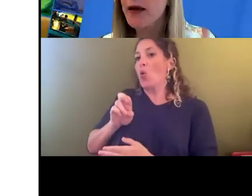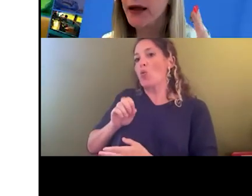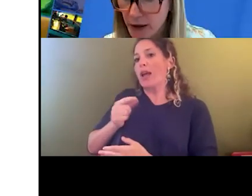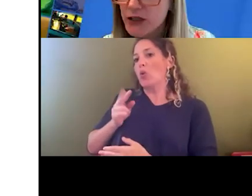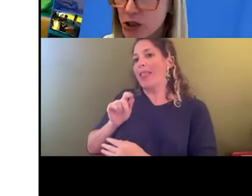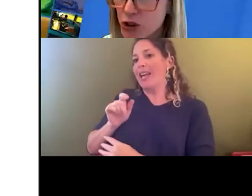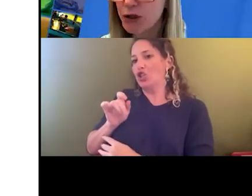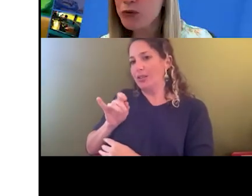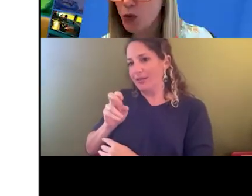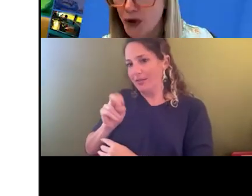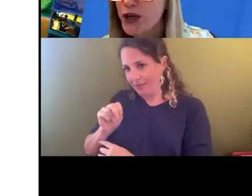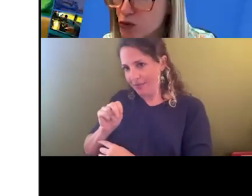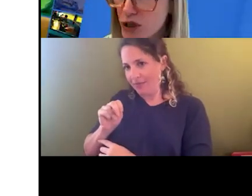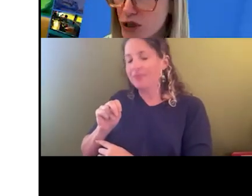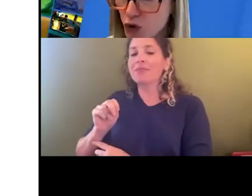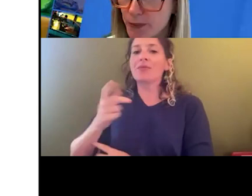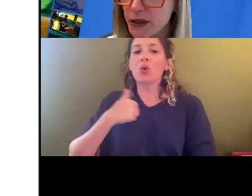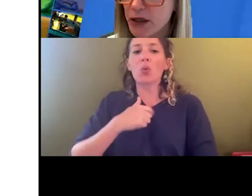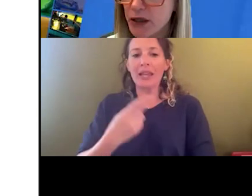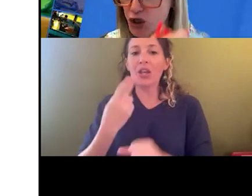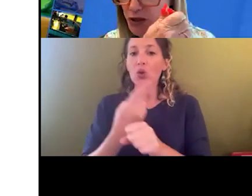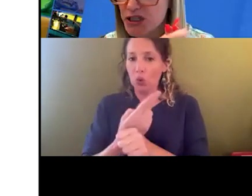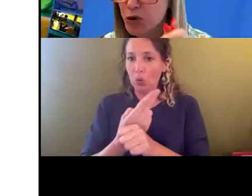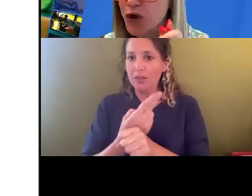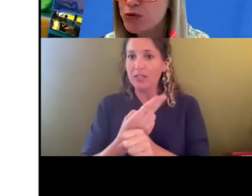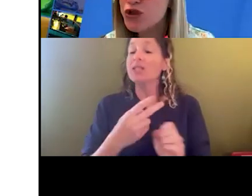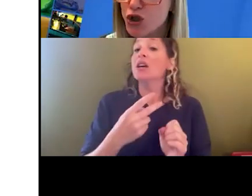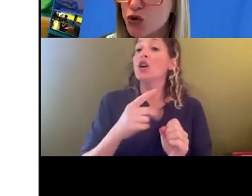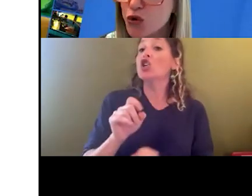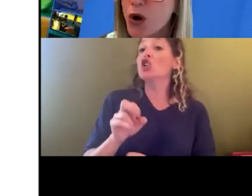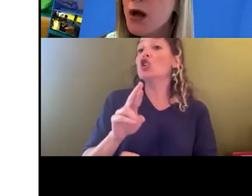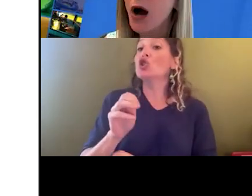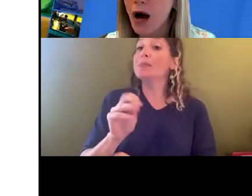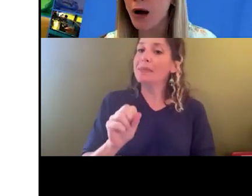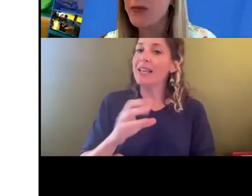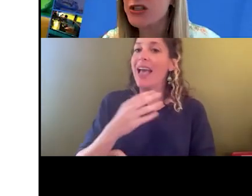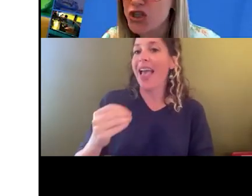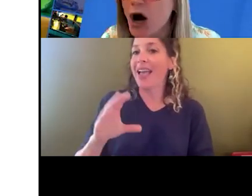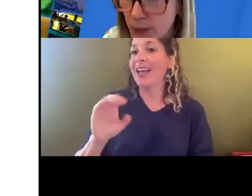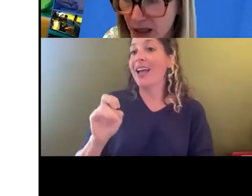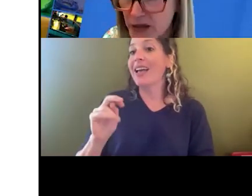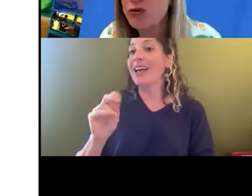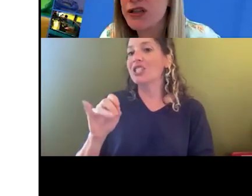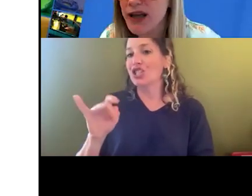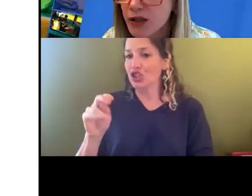In addition, we used the terms and conditions. Those two documents or sets of